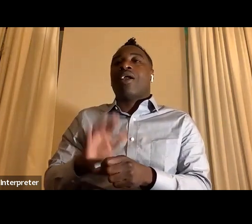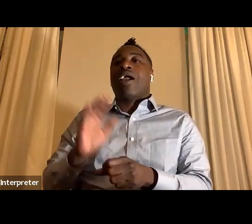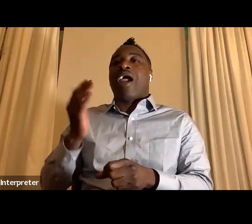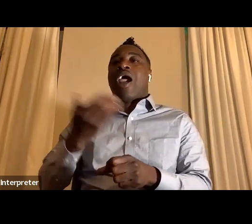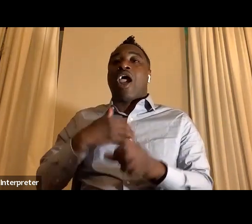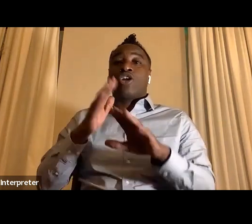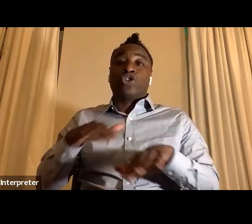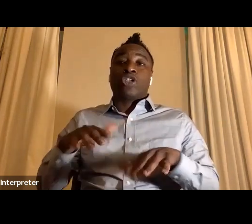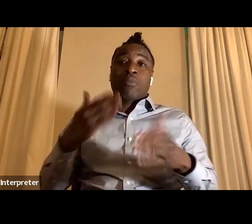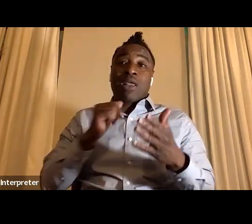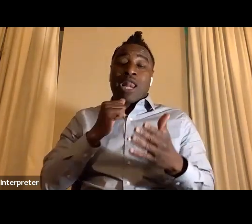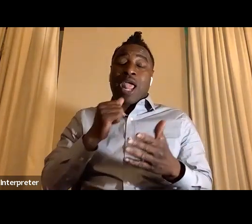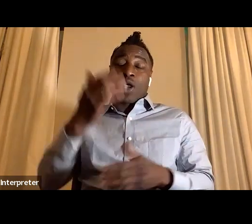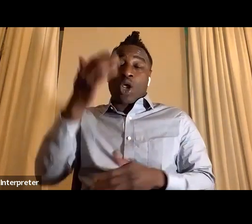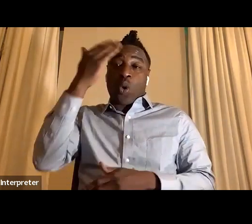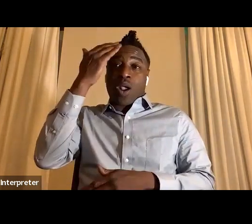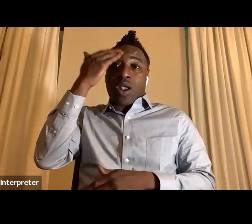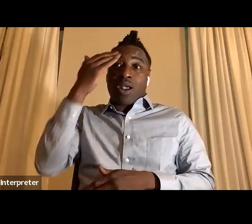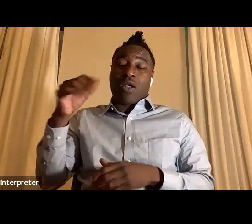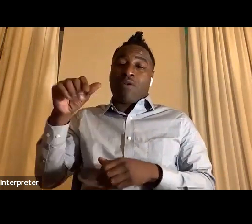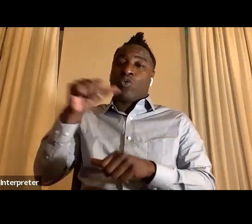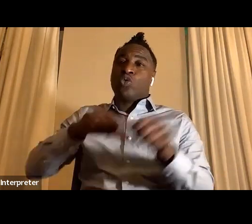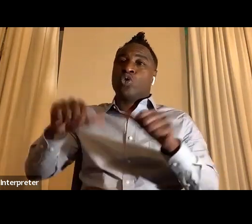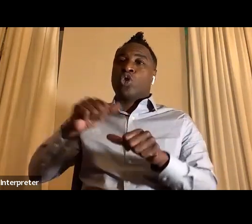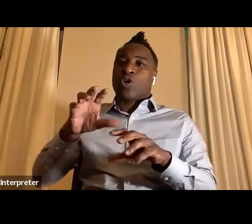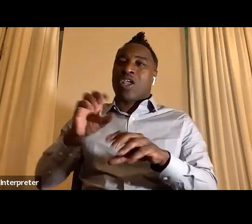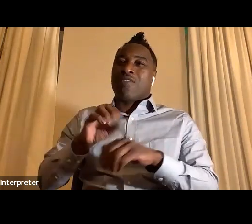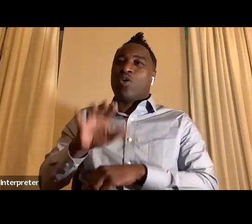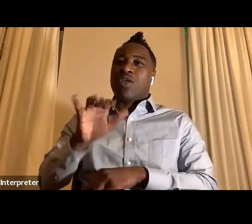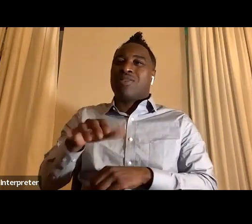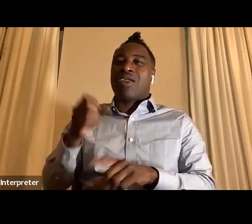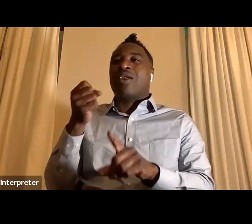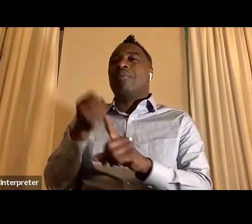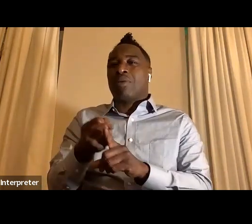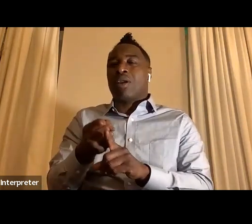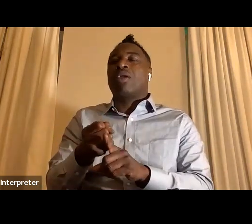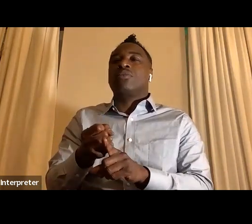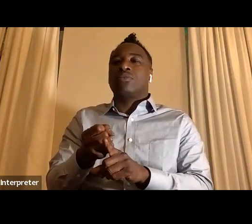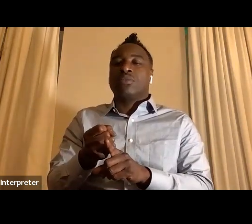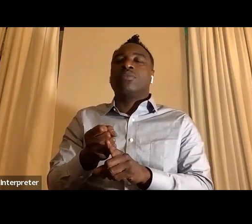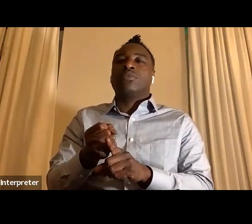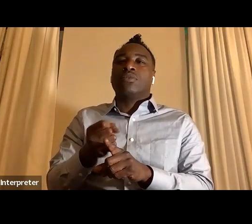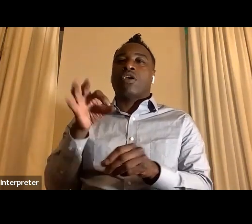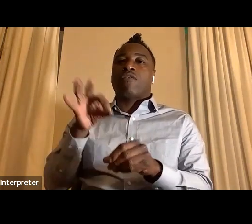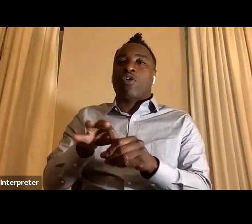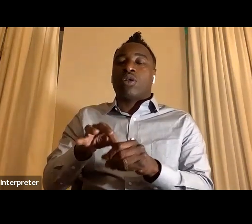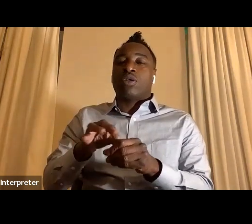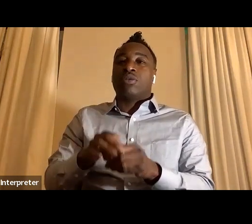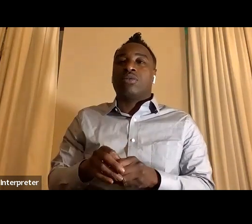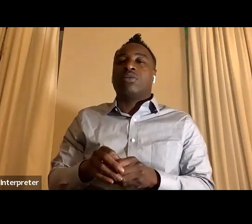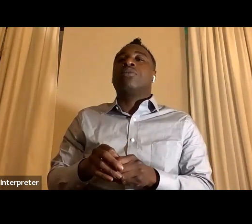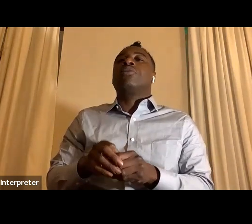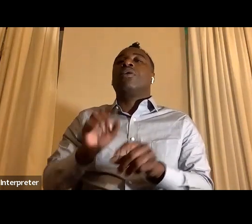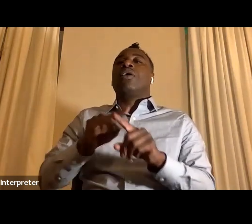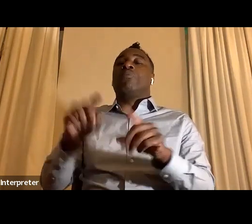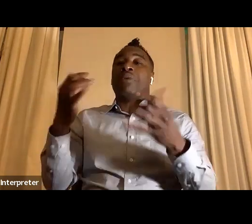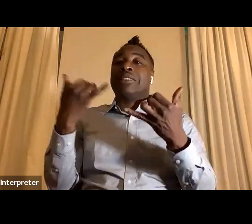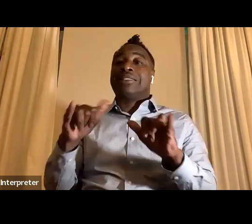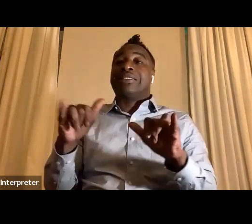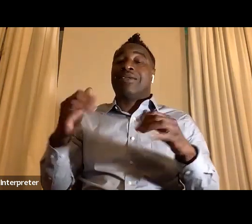and other outside social influences that will ultimately shape their world. But they still have a tremendous weight in play into their lives.